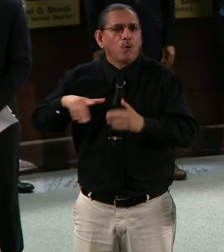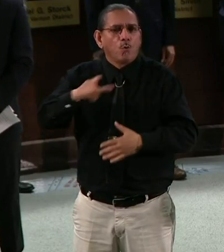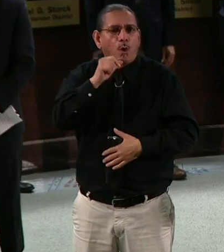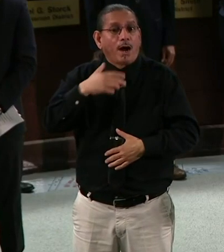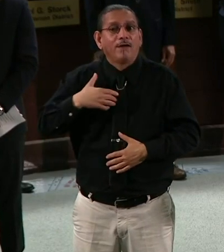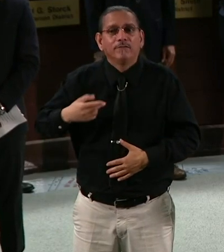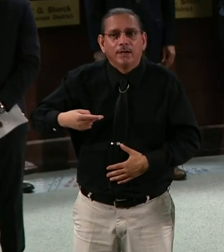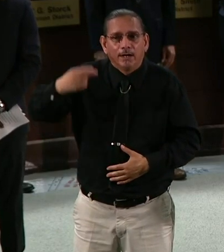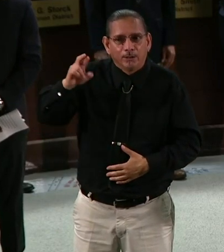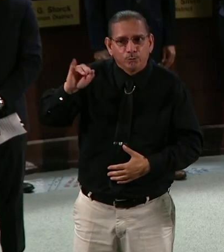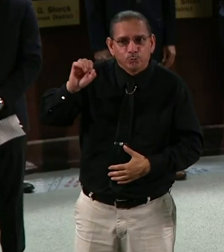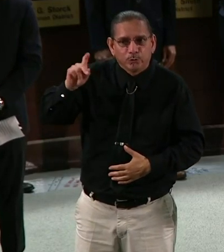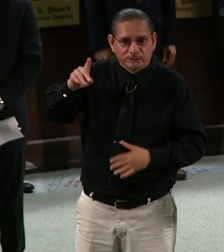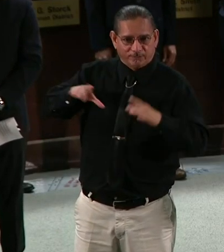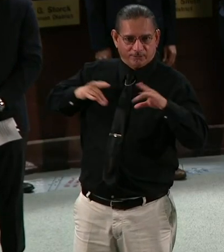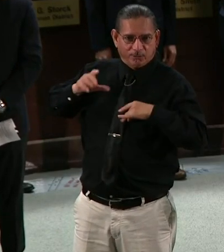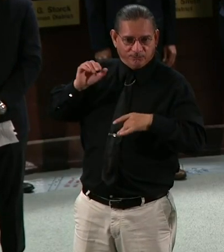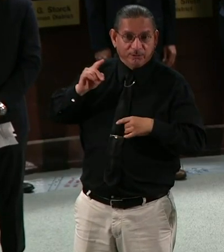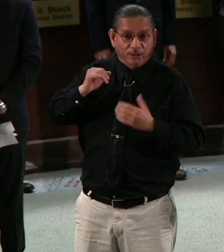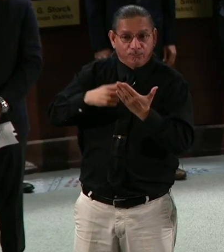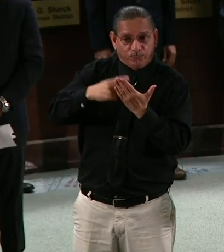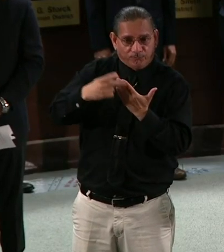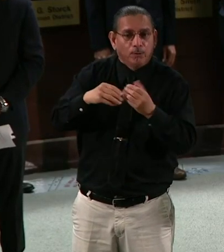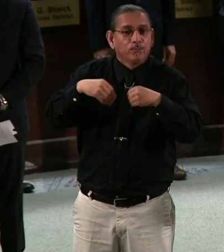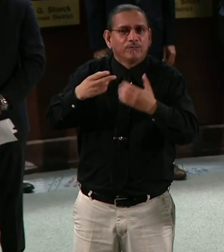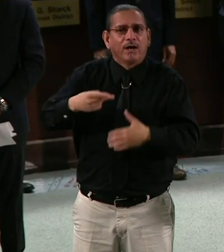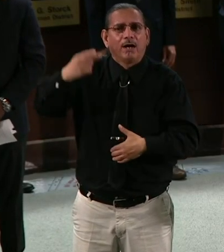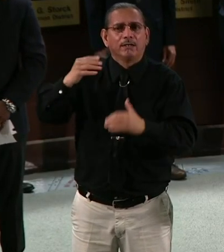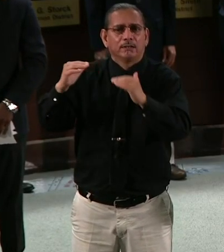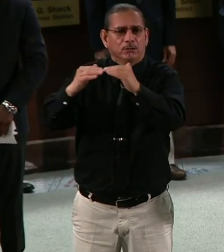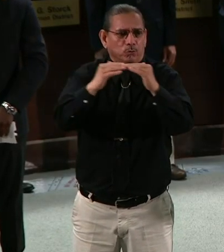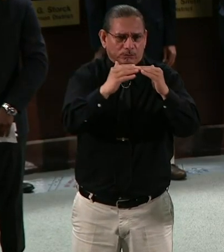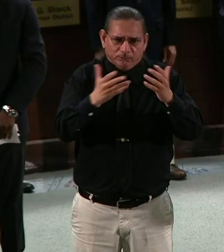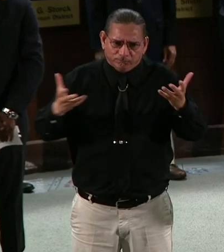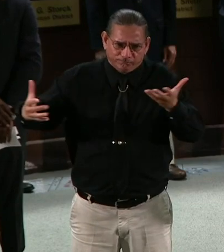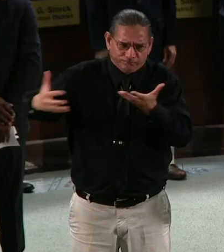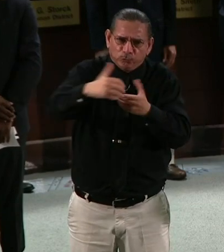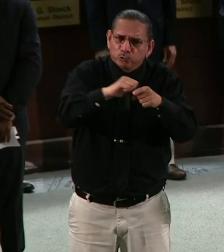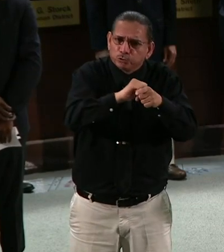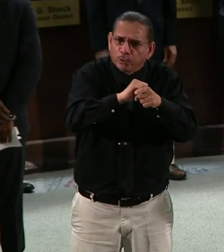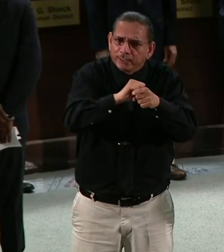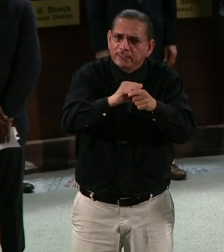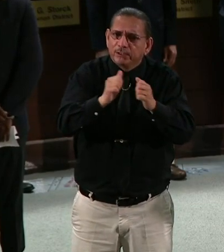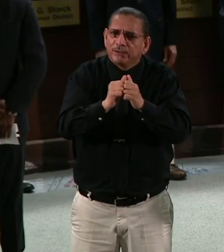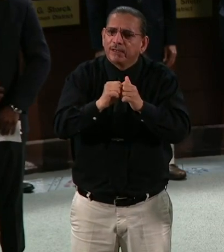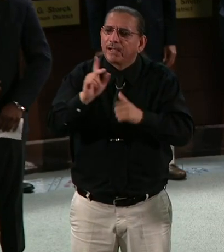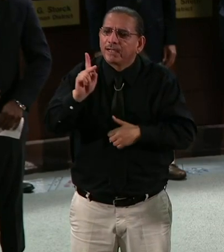ELEVATED RISK. THESE PROGRAMS PROVIDE HEALTH EQUITY TRAINING